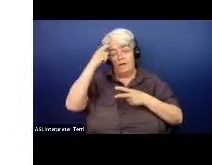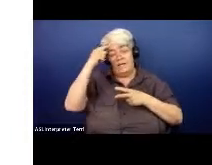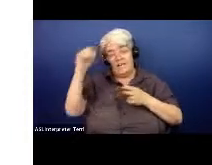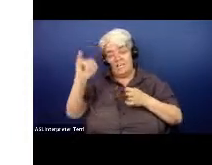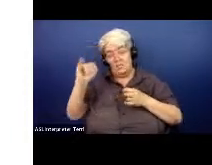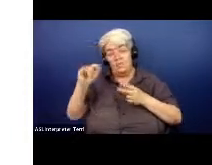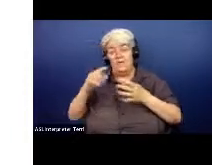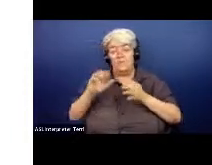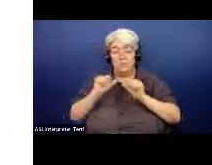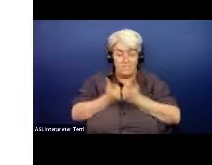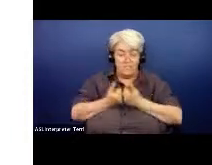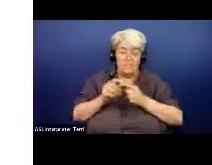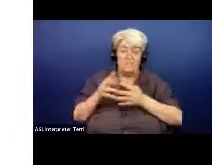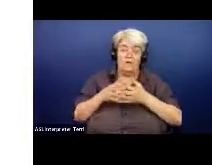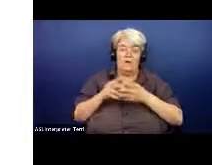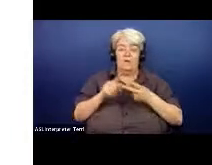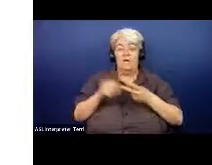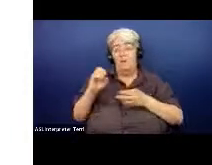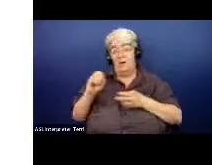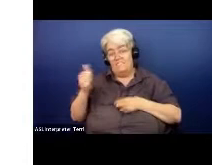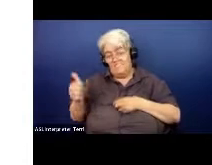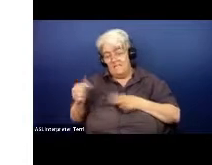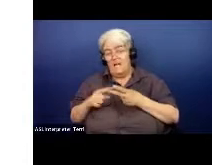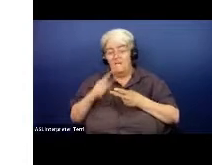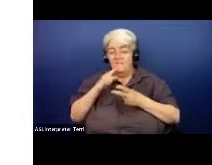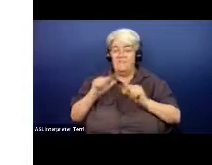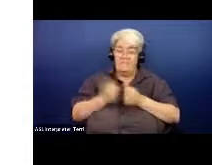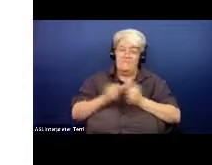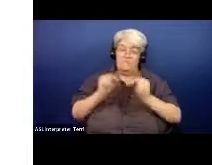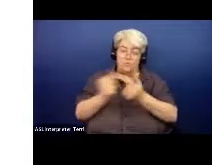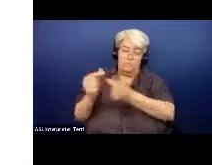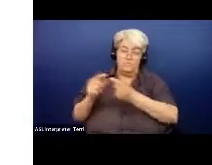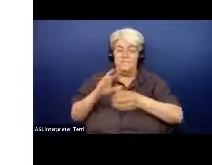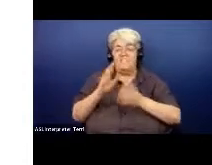the office itself and through the individual groups in the cities in San Antonio. So when